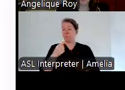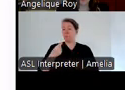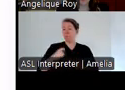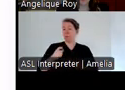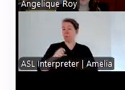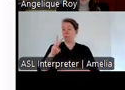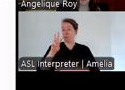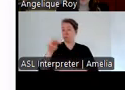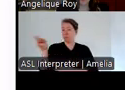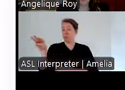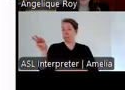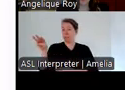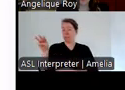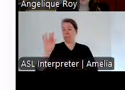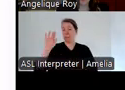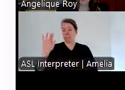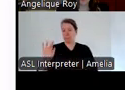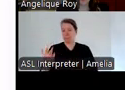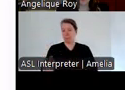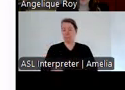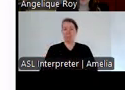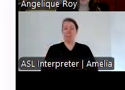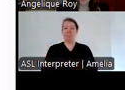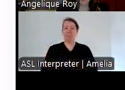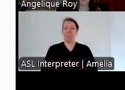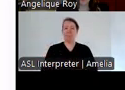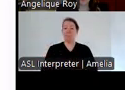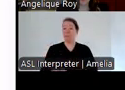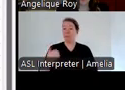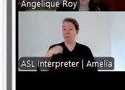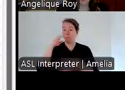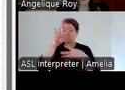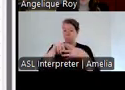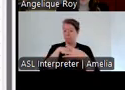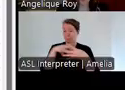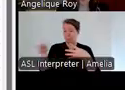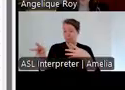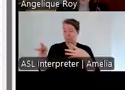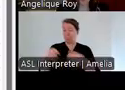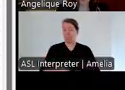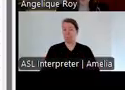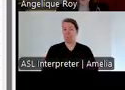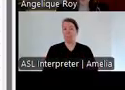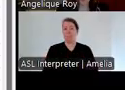First, we have an Excel template. I'll zoom in a bit here.